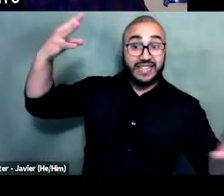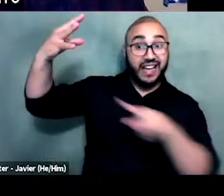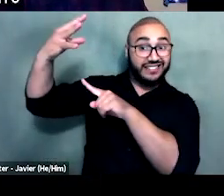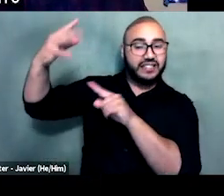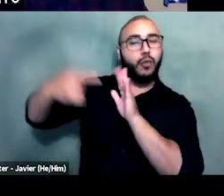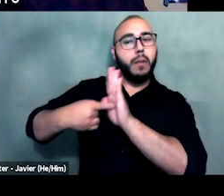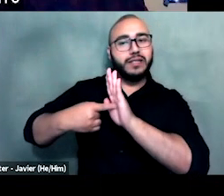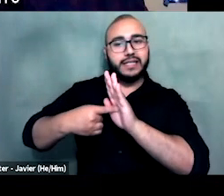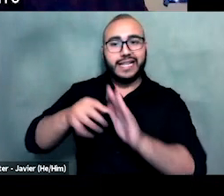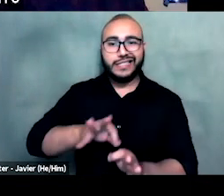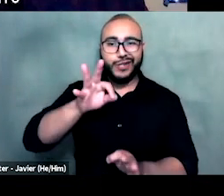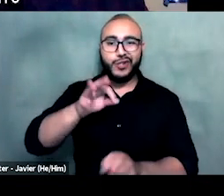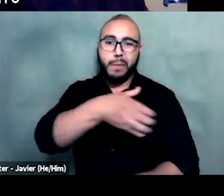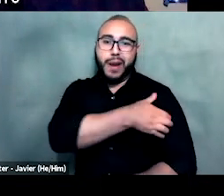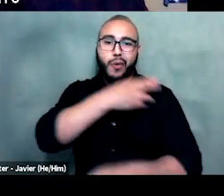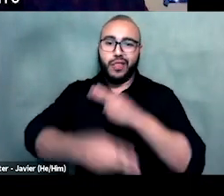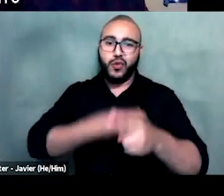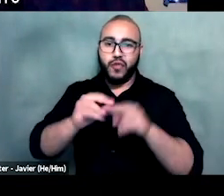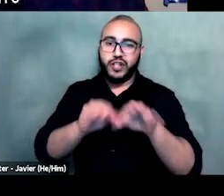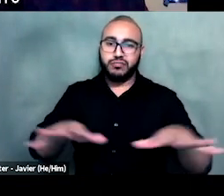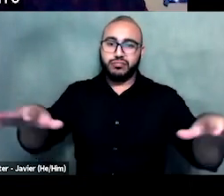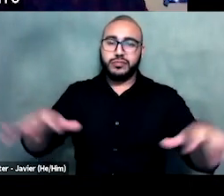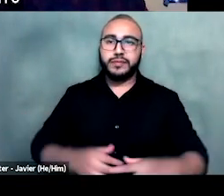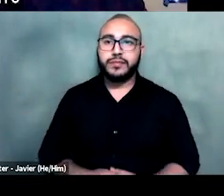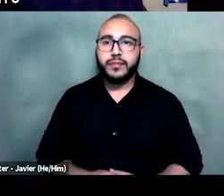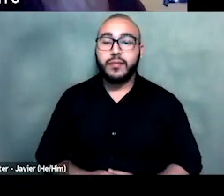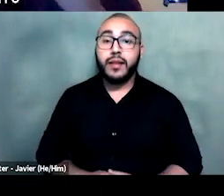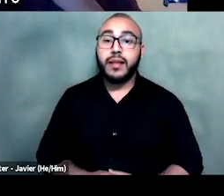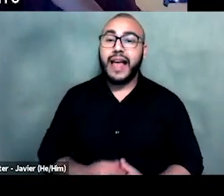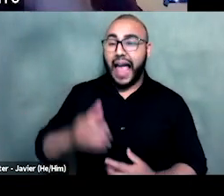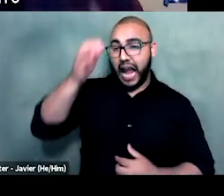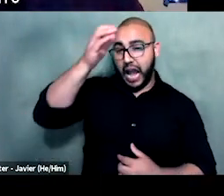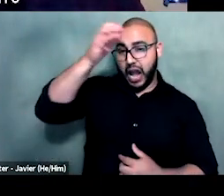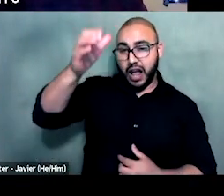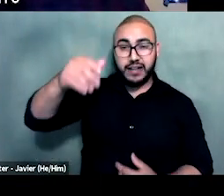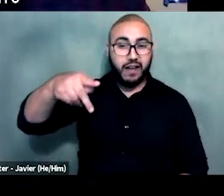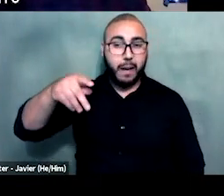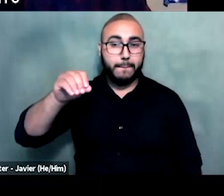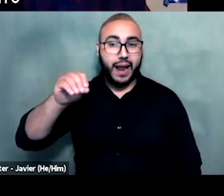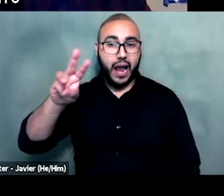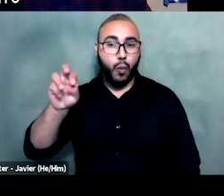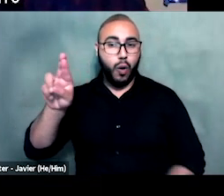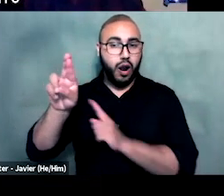There is this concept of power that I think is really interesting, as well as. This